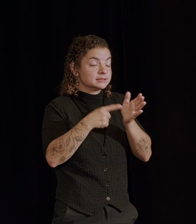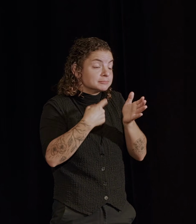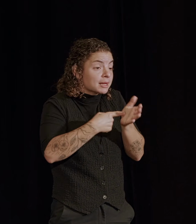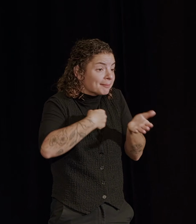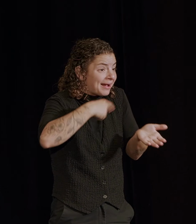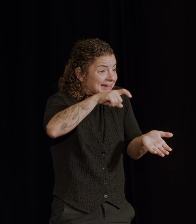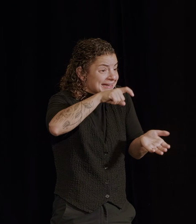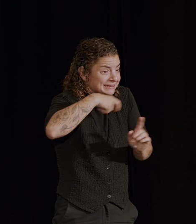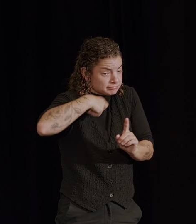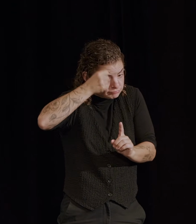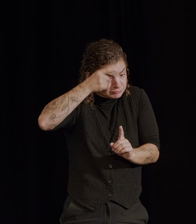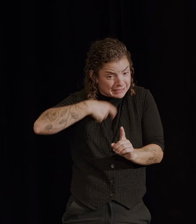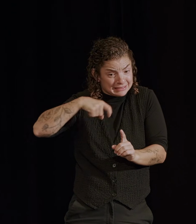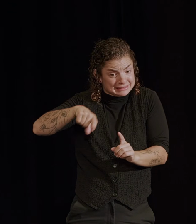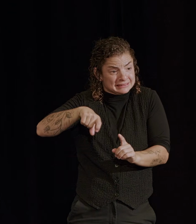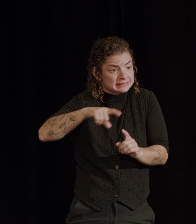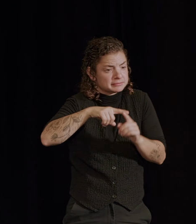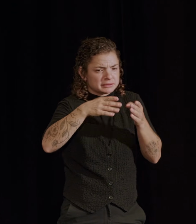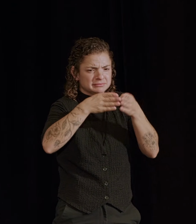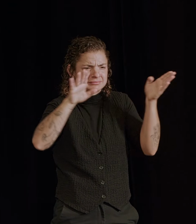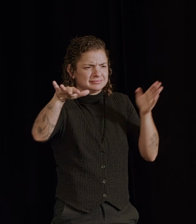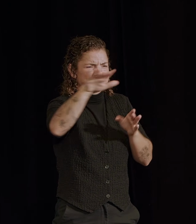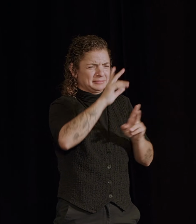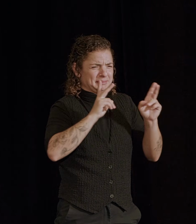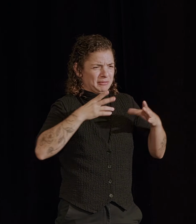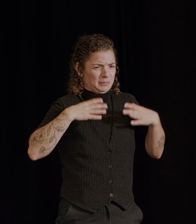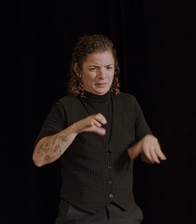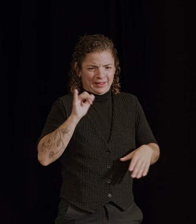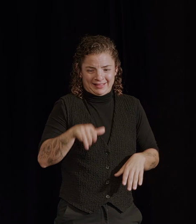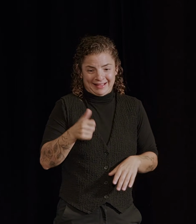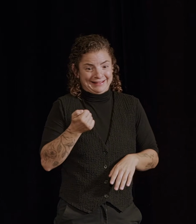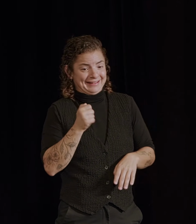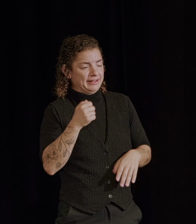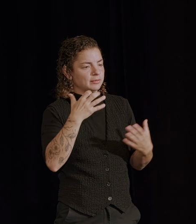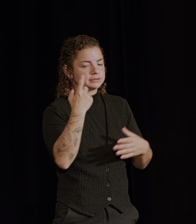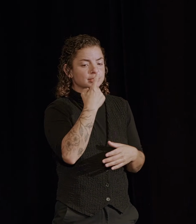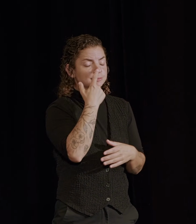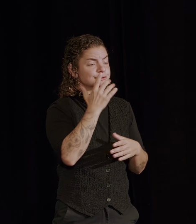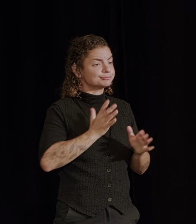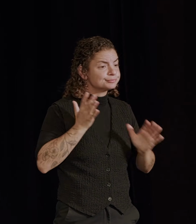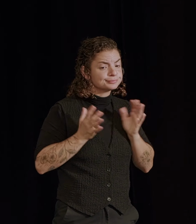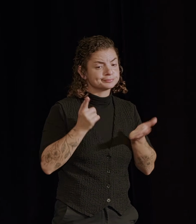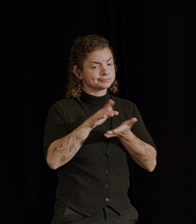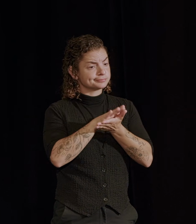it's really nice to just wear something that you'd want to wear no matter what.